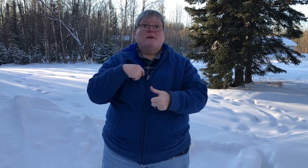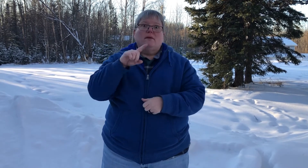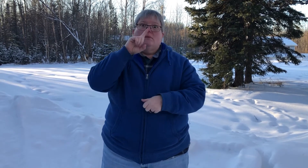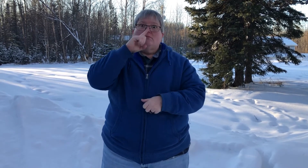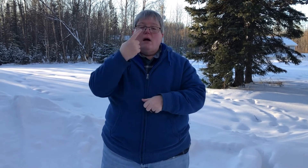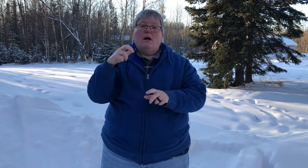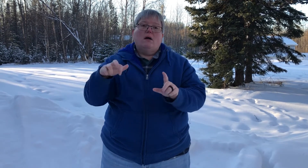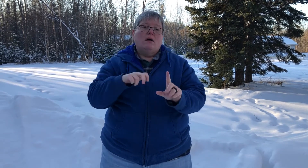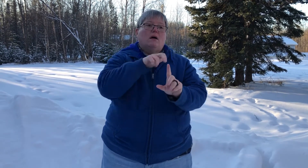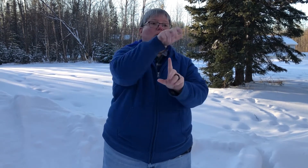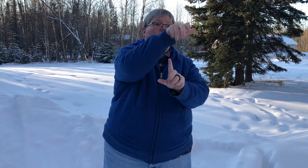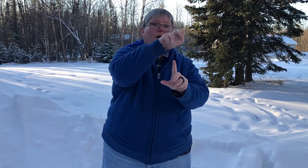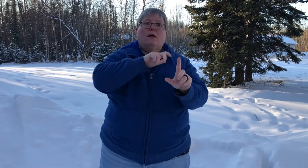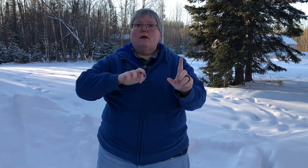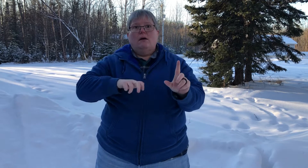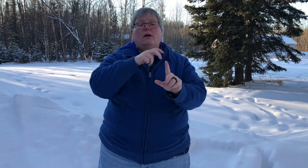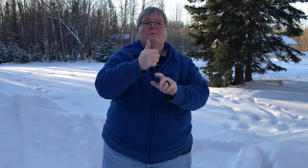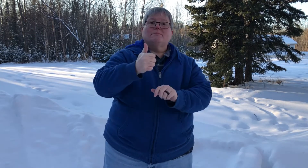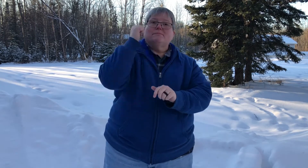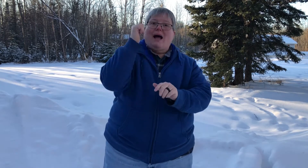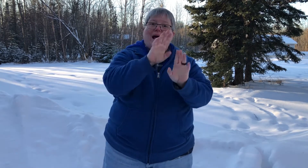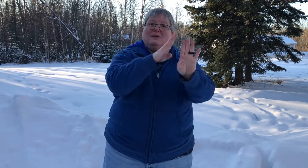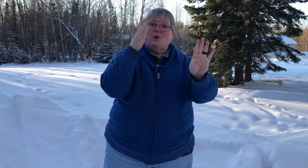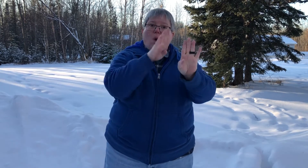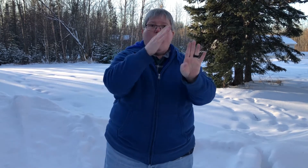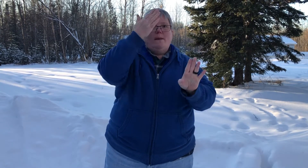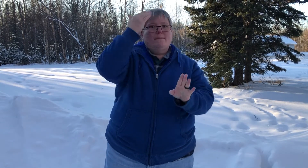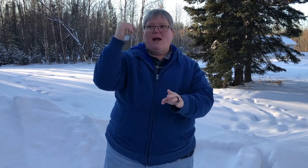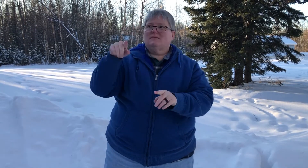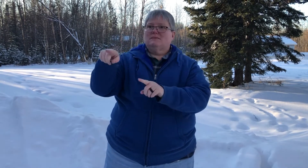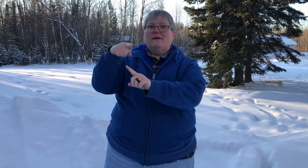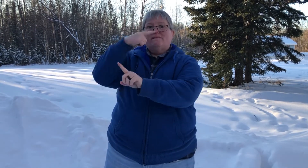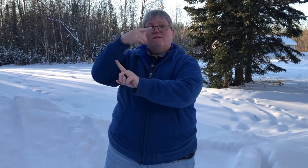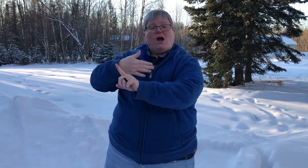ugh remember where I had to keep going in and out the back door because the front